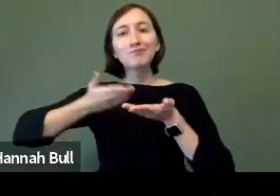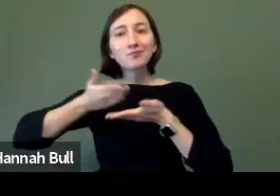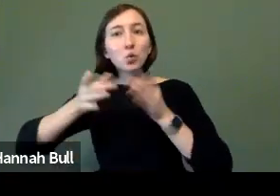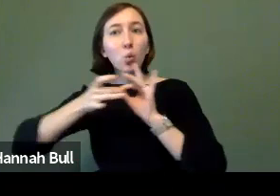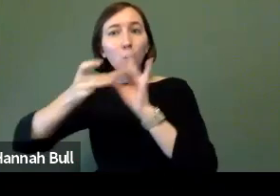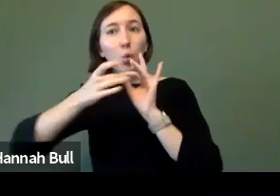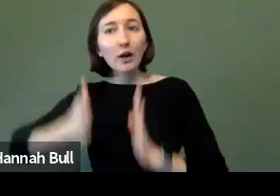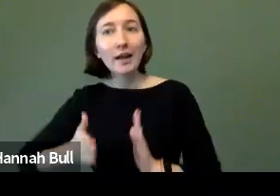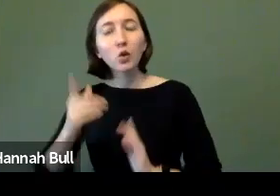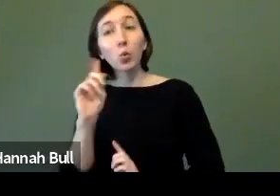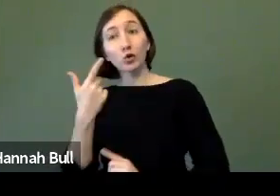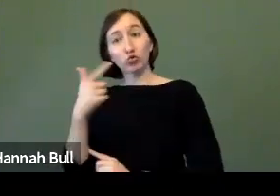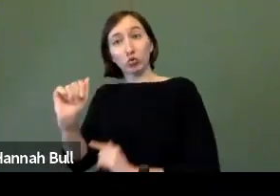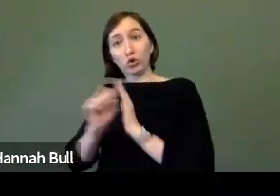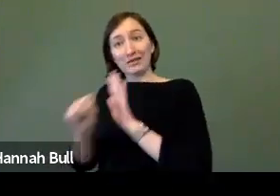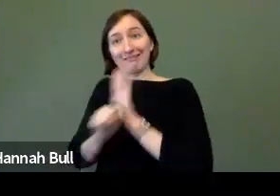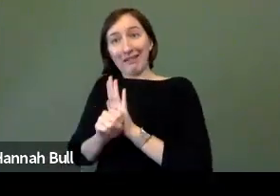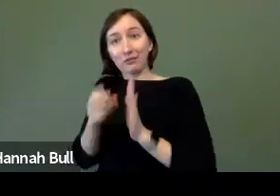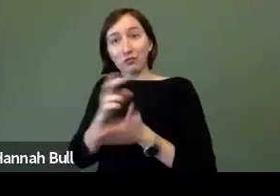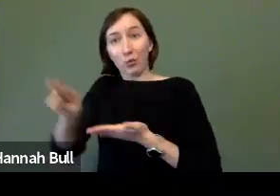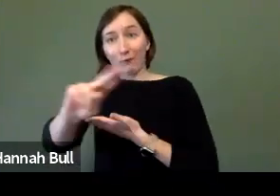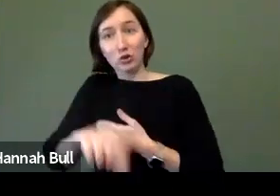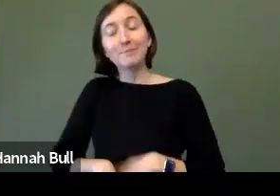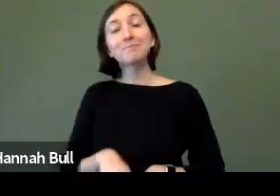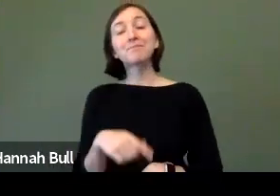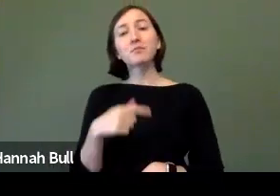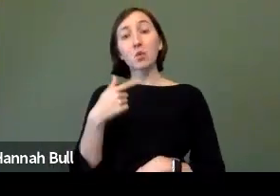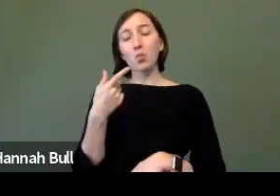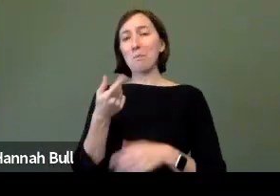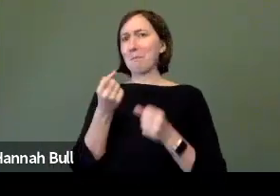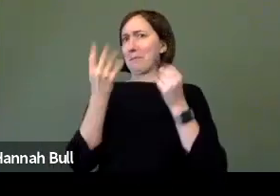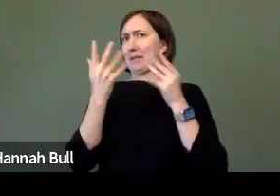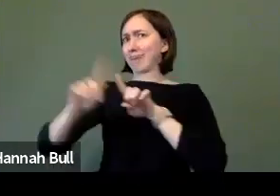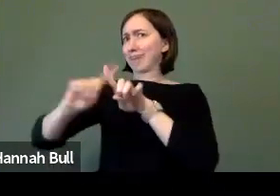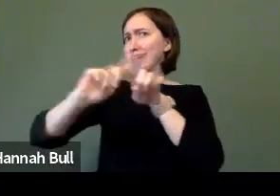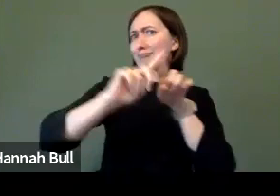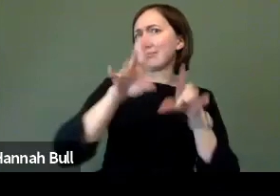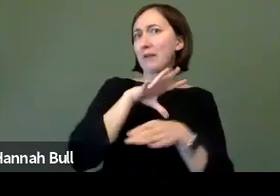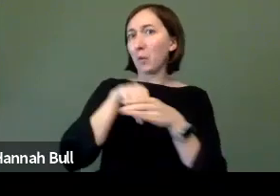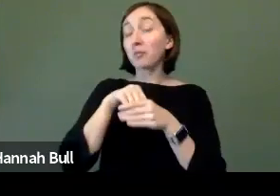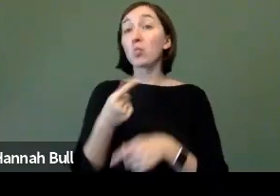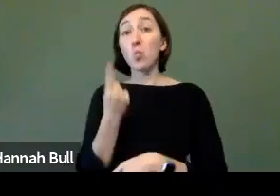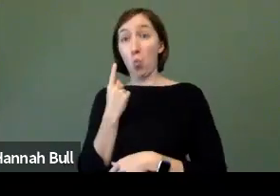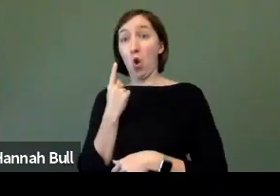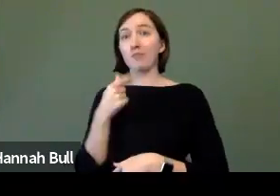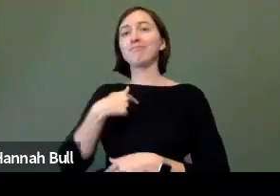One of the hats I wear is I'm a social worker by training,